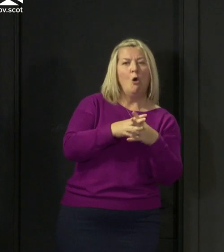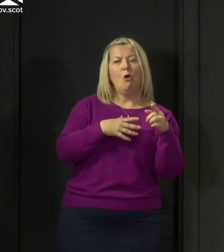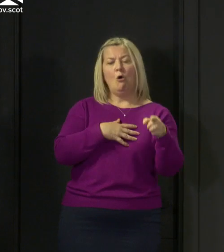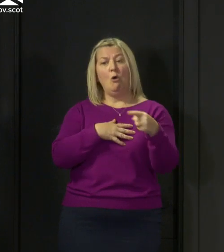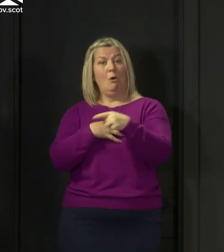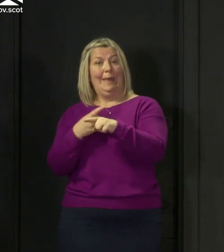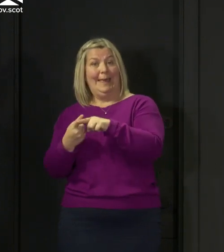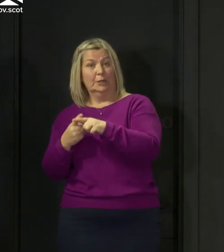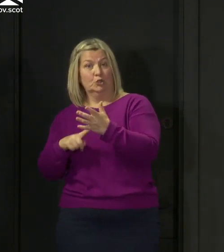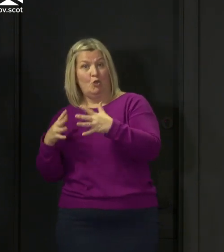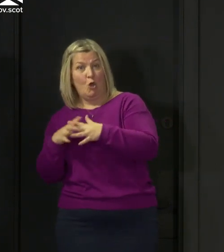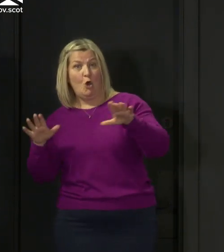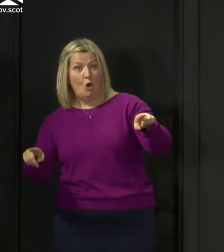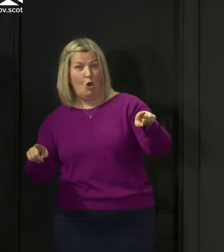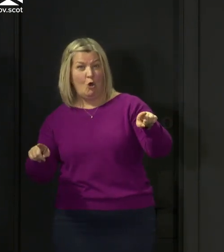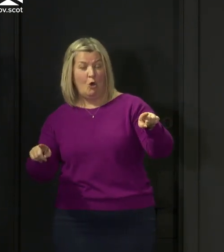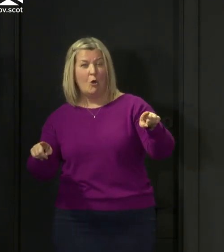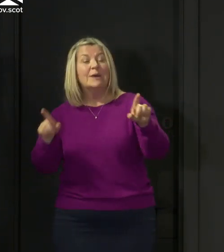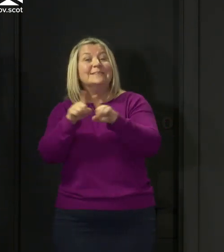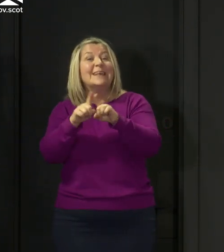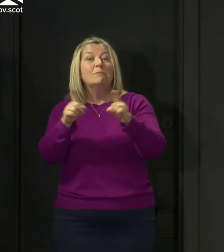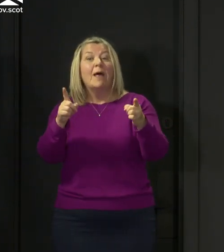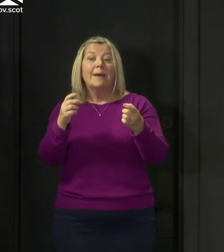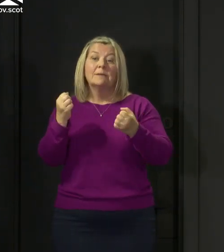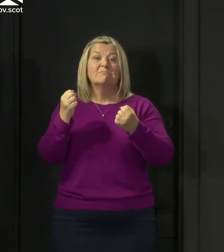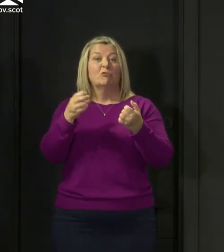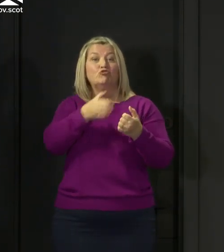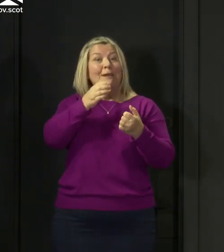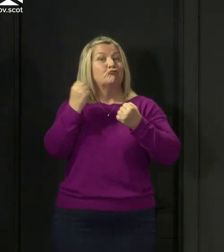you have got a different drink-drive limit when you cross into Scotland, so the police